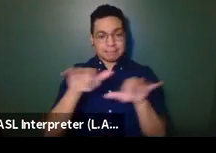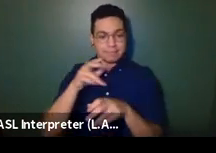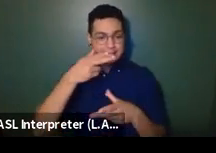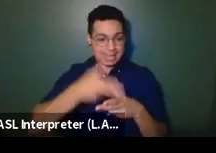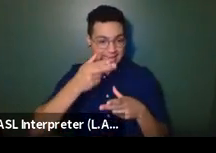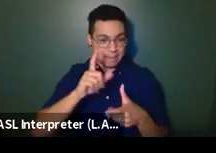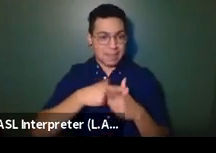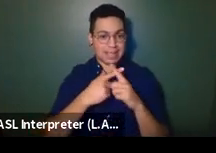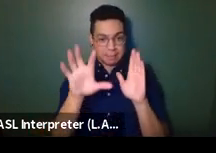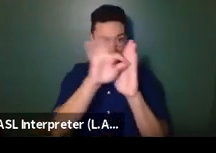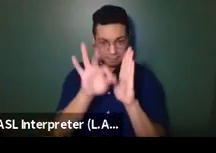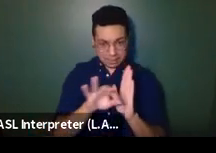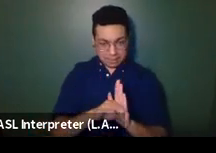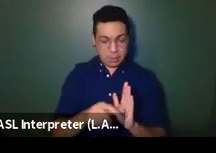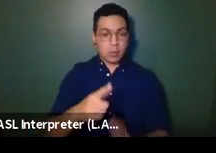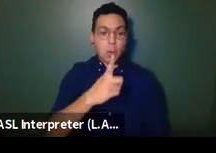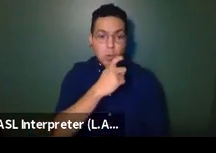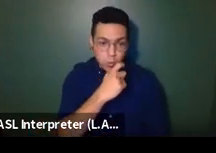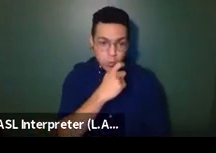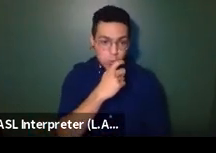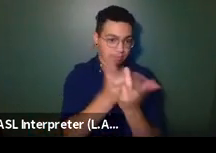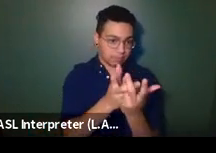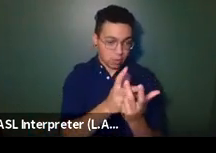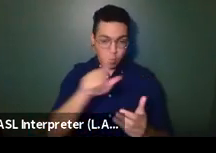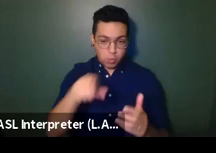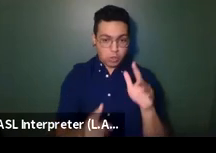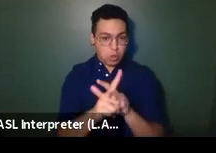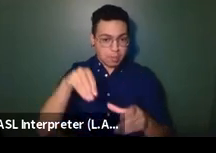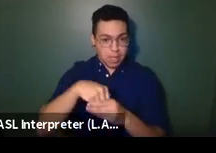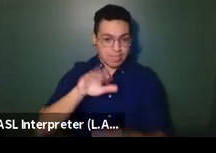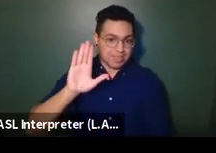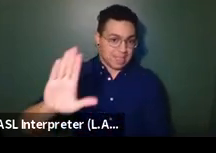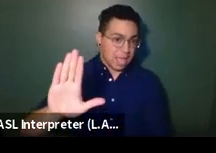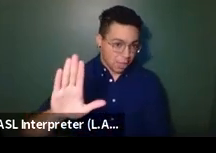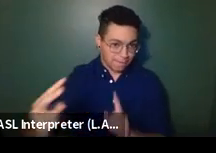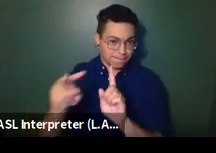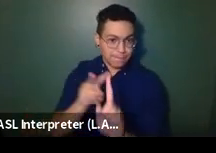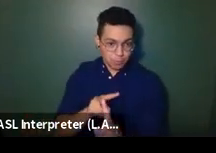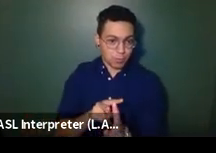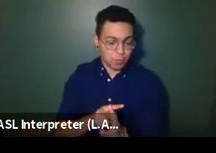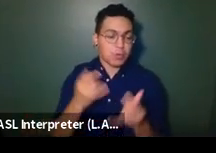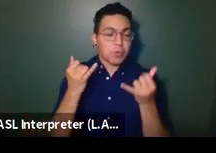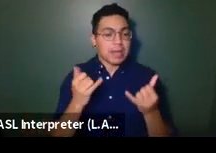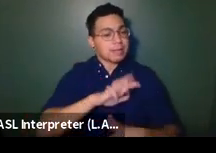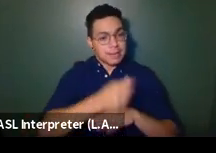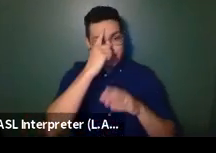ESD 189 - Amy Colburn: And it would only show up for those students. So right now it's just going to everyone, but you can specify students if you'd like.